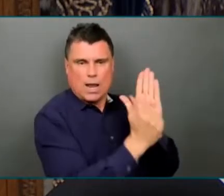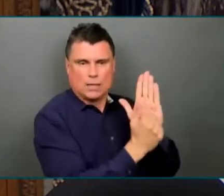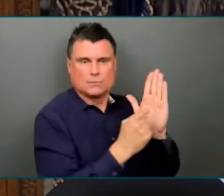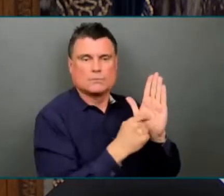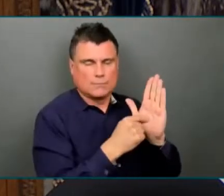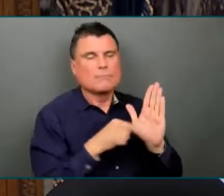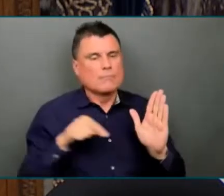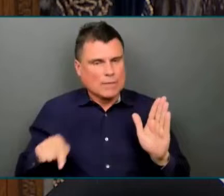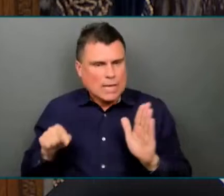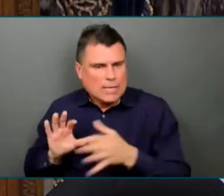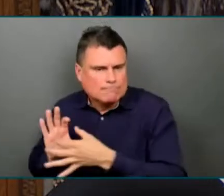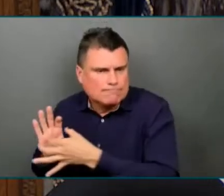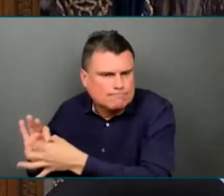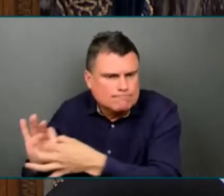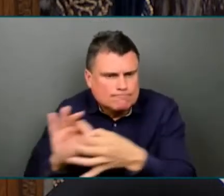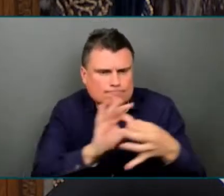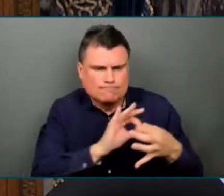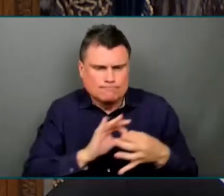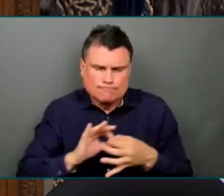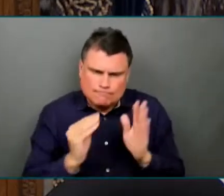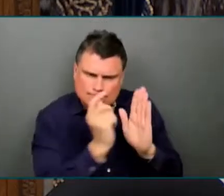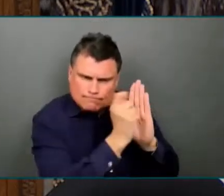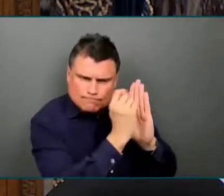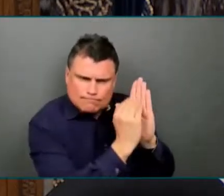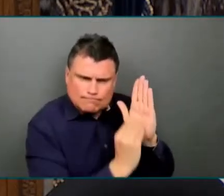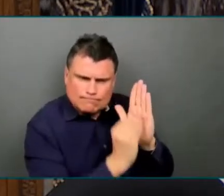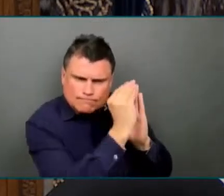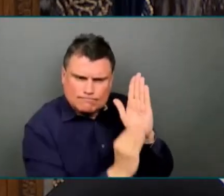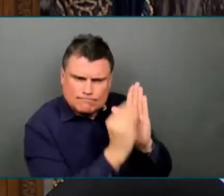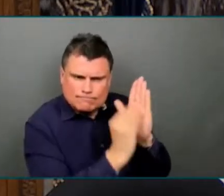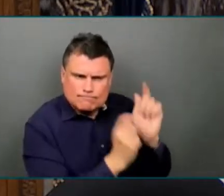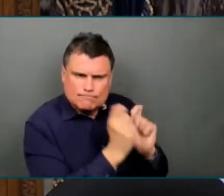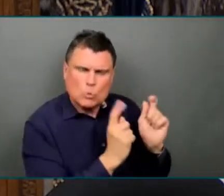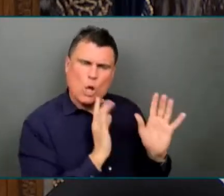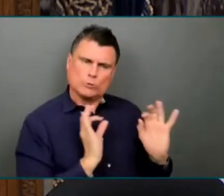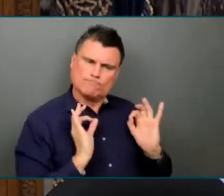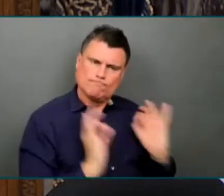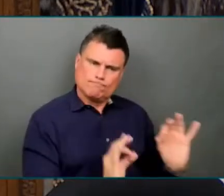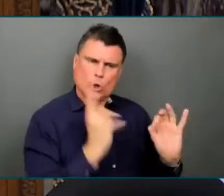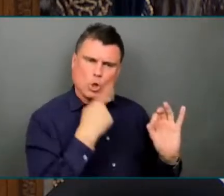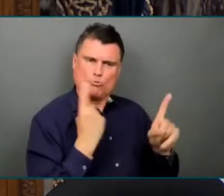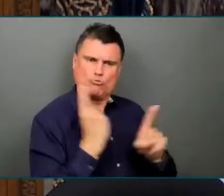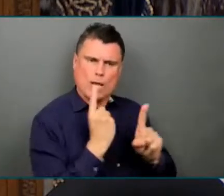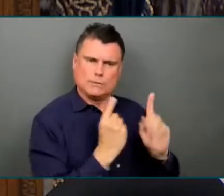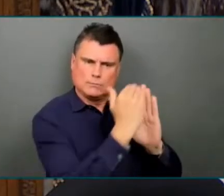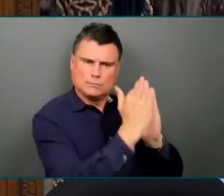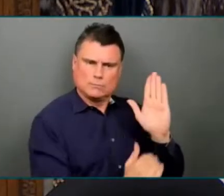I wanted to begin by acknowledging the evolution of disability in B.C. All barriers start as ideas,